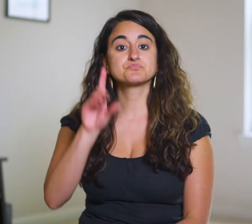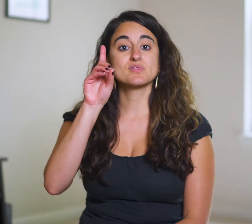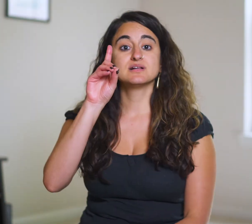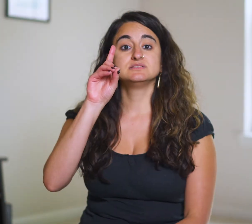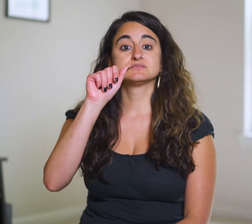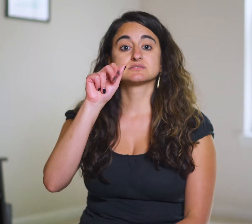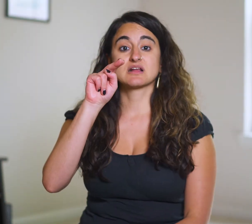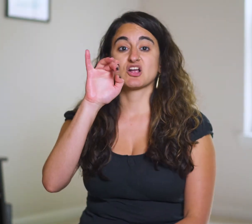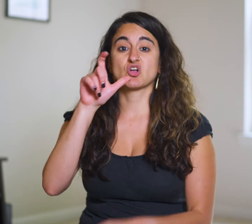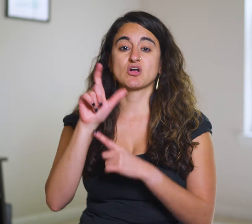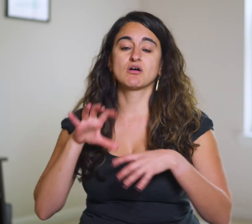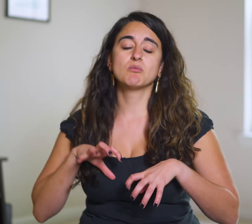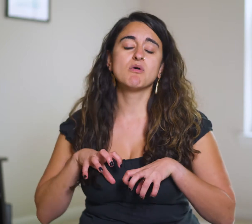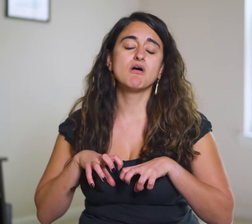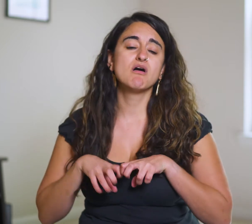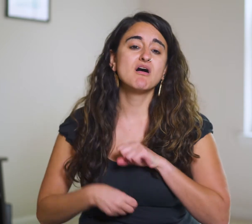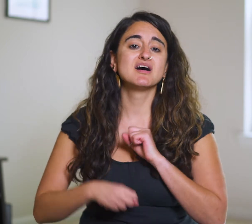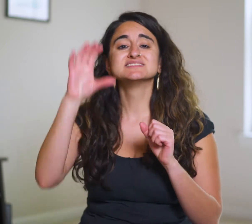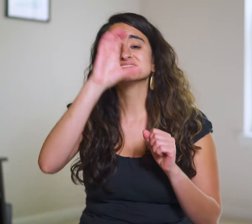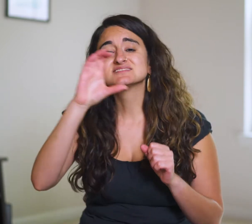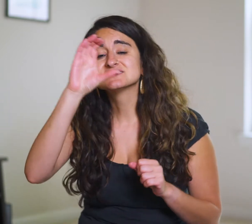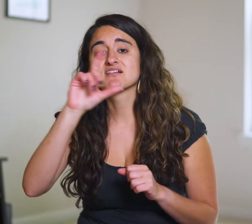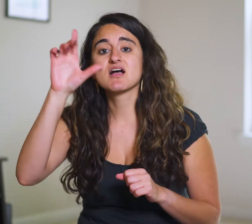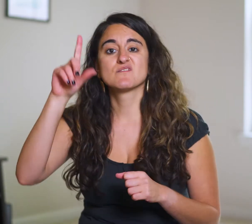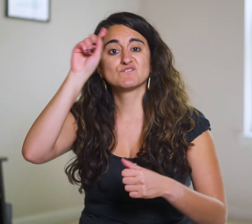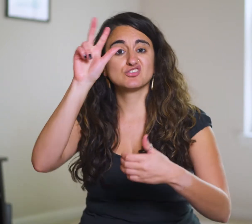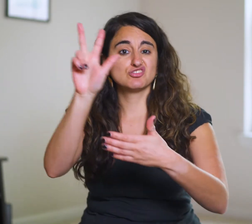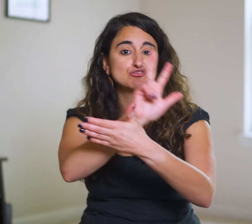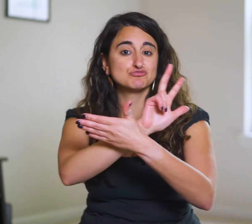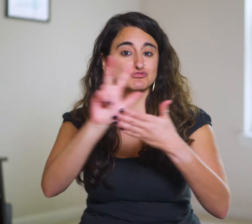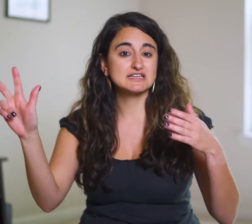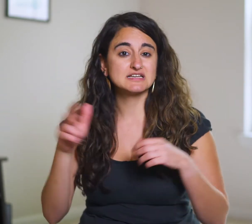Daniel mourns and seeks God for 3 weeks,